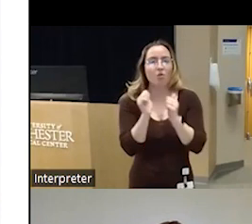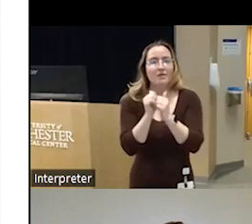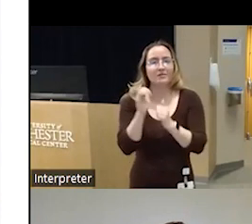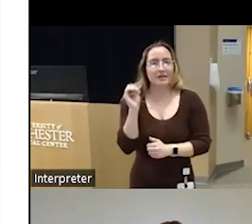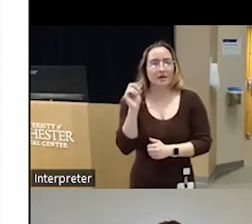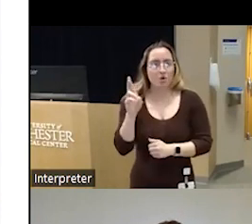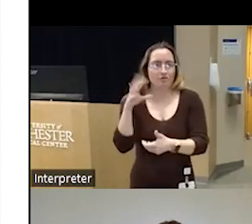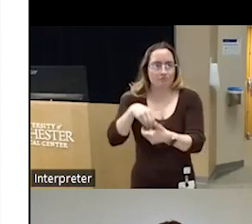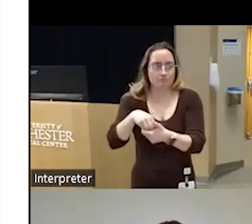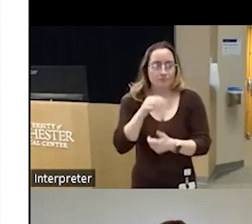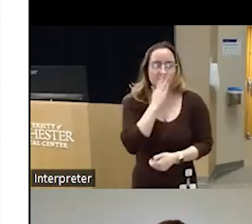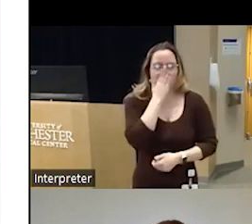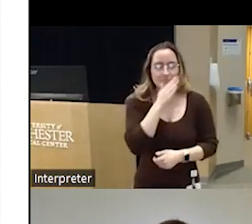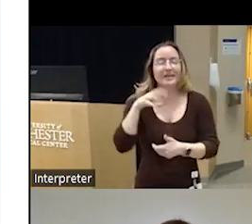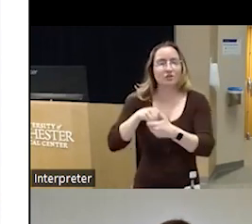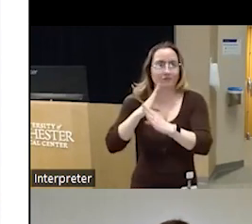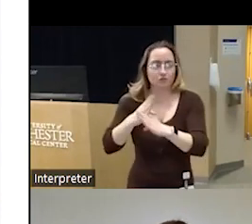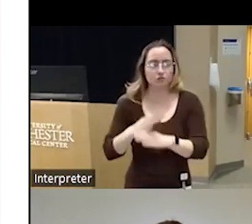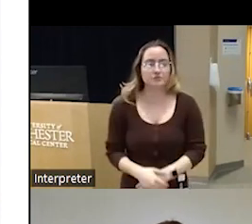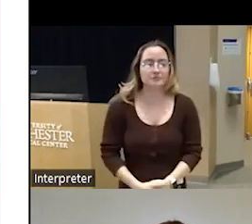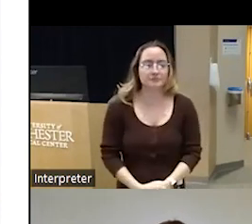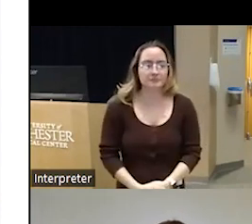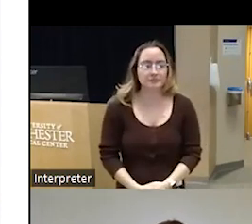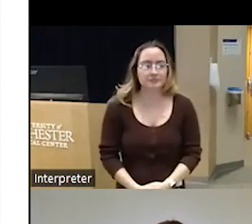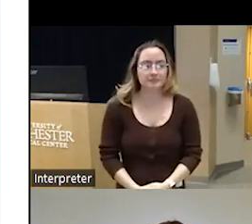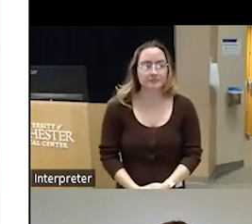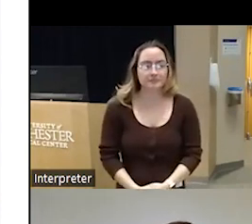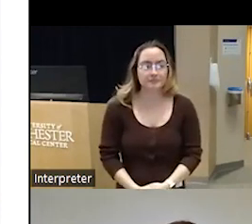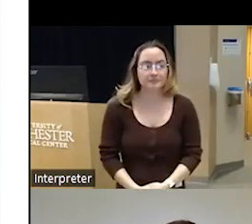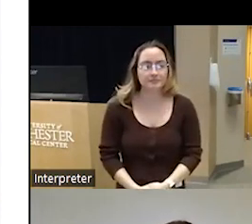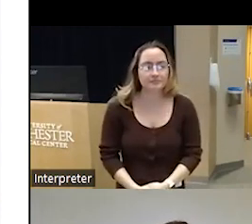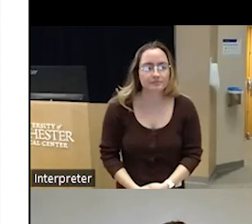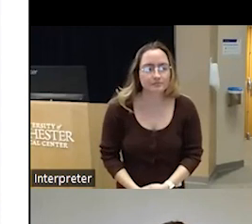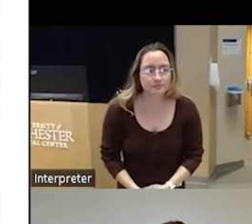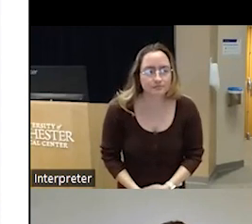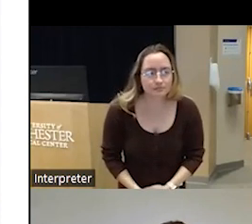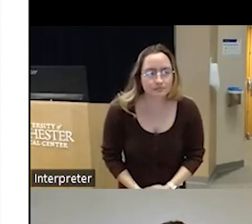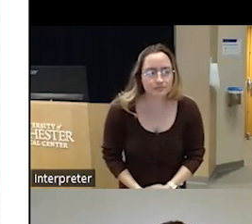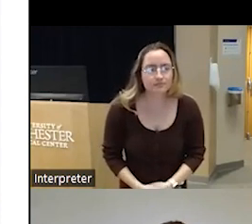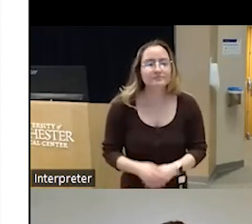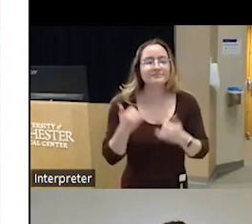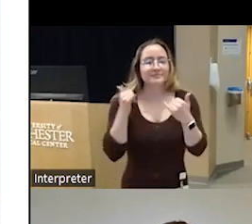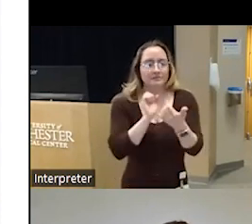Our epipheral augmentation only for clozapine and olanzapine. For Pyramid can be helpful. also